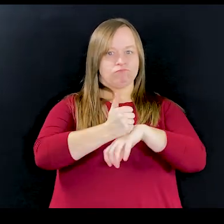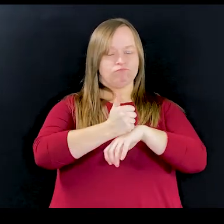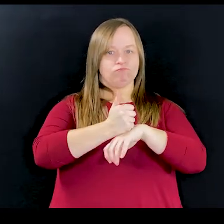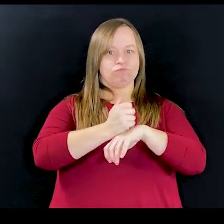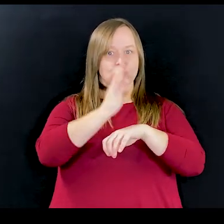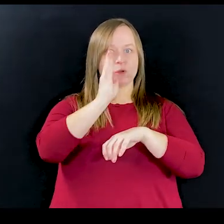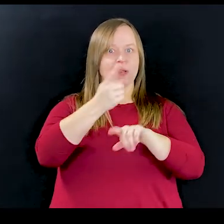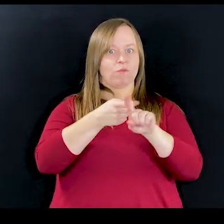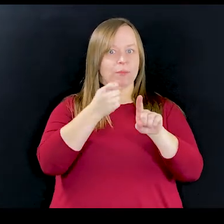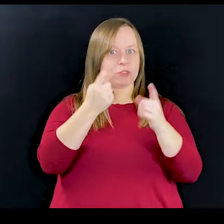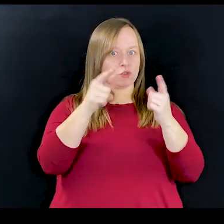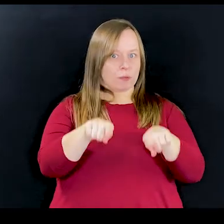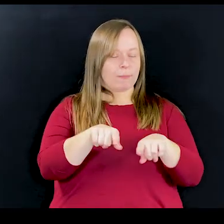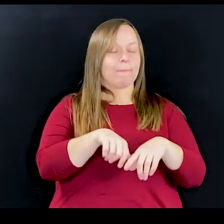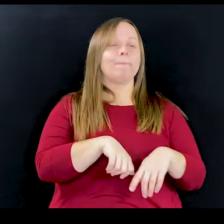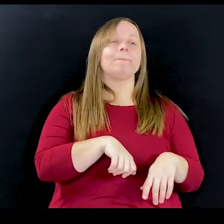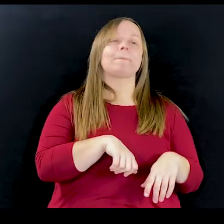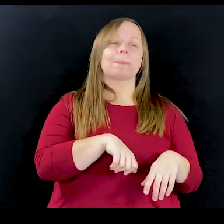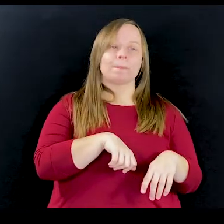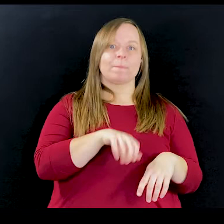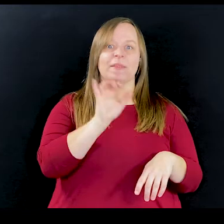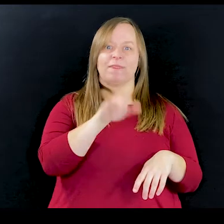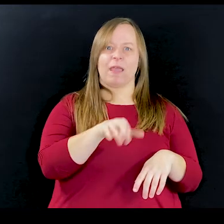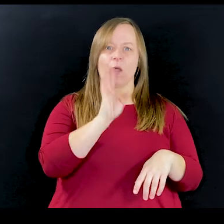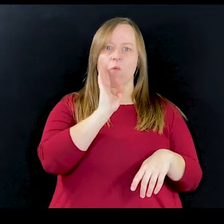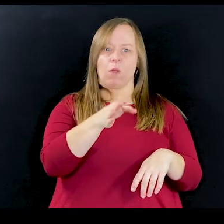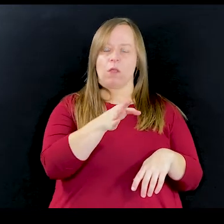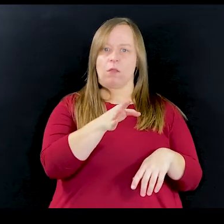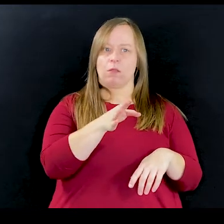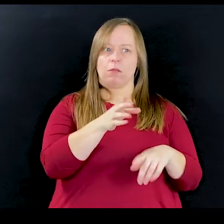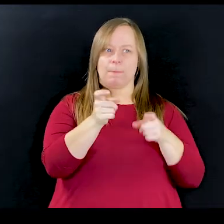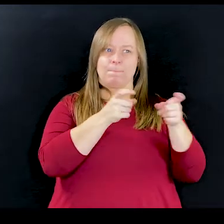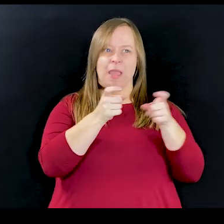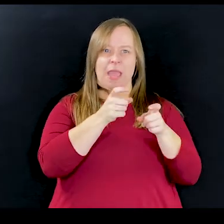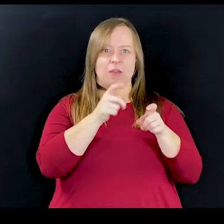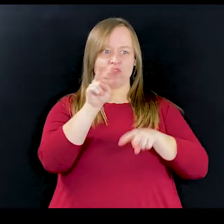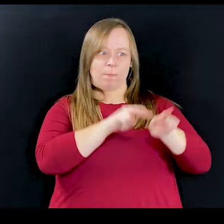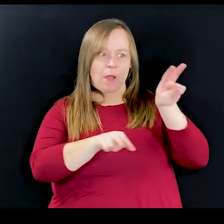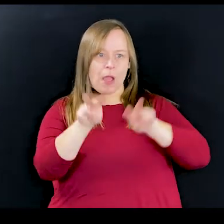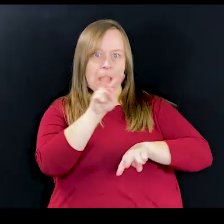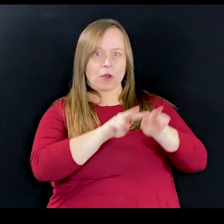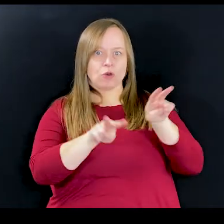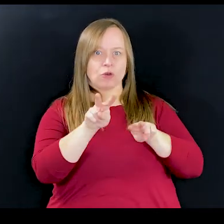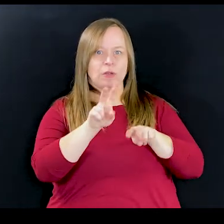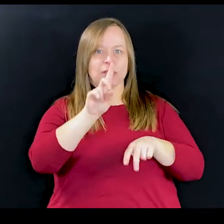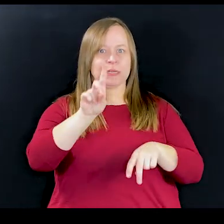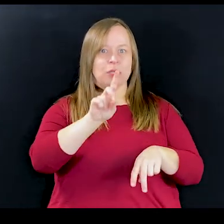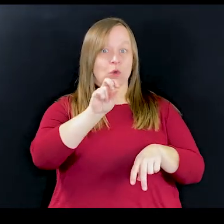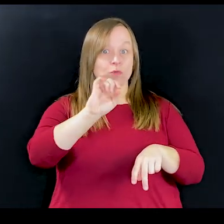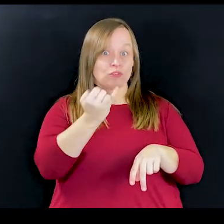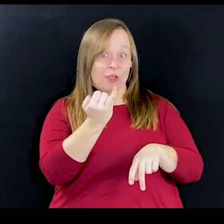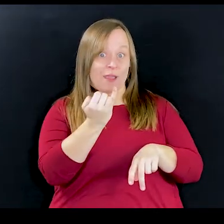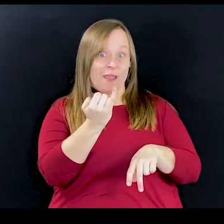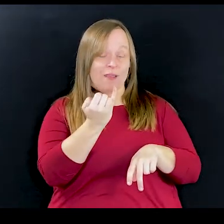that was created out of this agreement. And that will be managed and monitored by the Department of Justice.